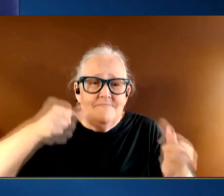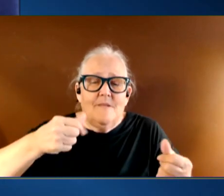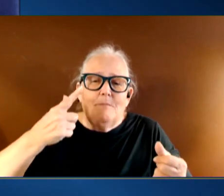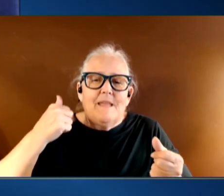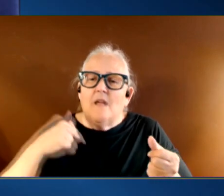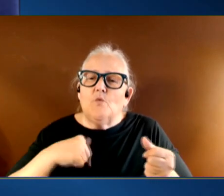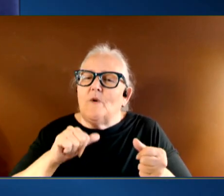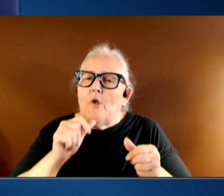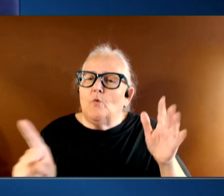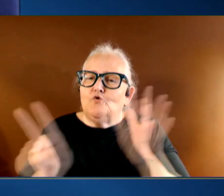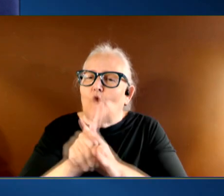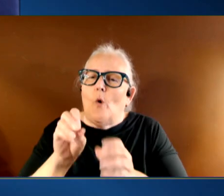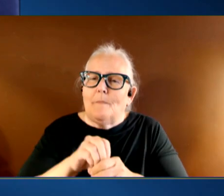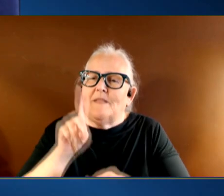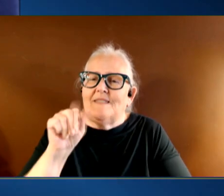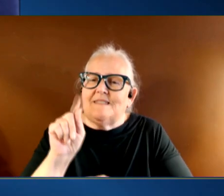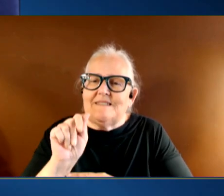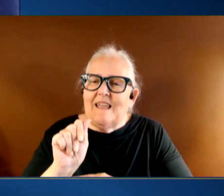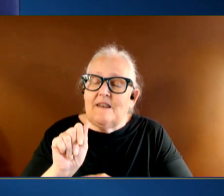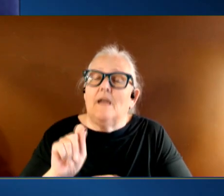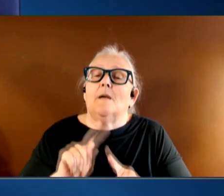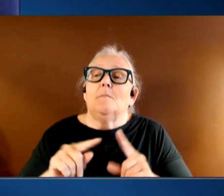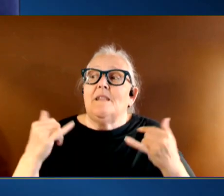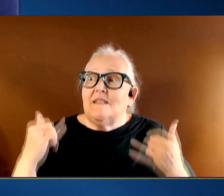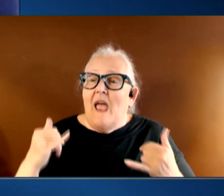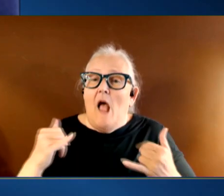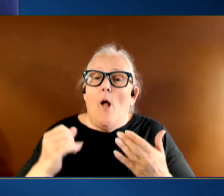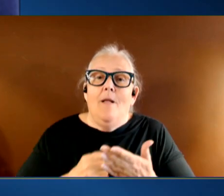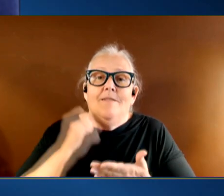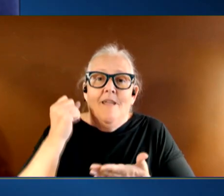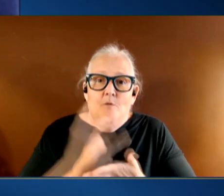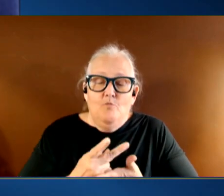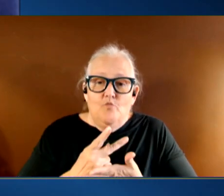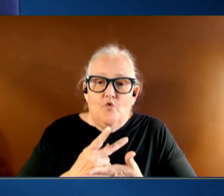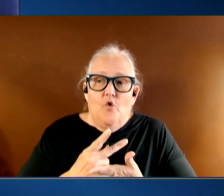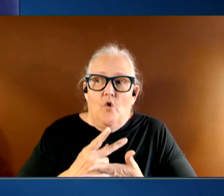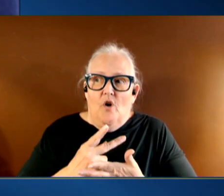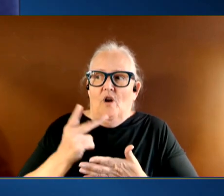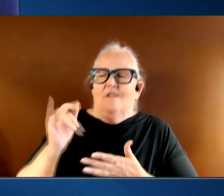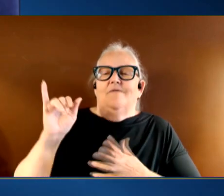But with the approval of the high priced drugs, as they call them, or the specialty drugs, or the